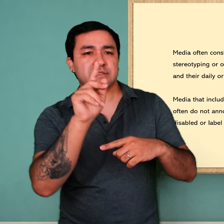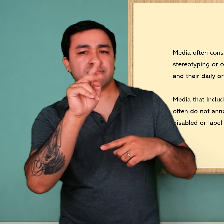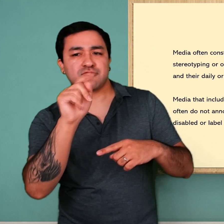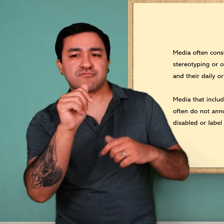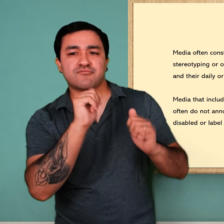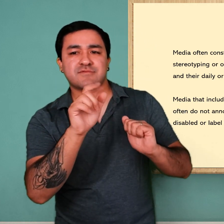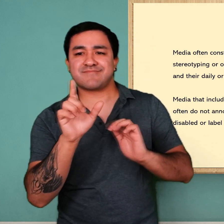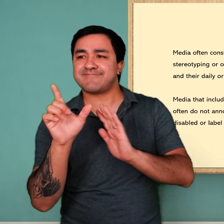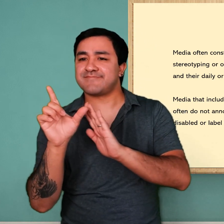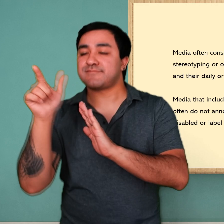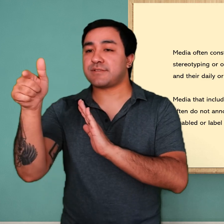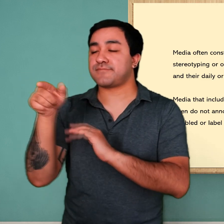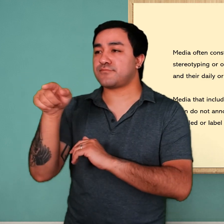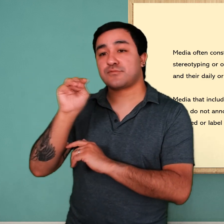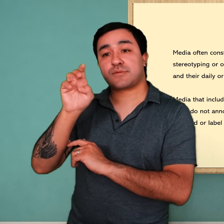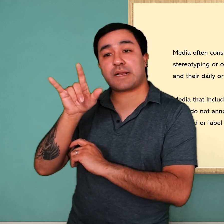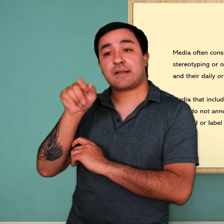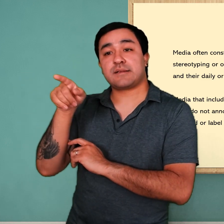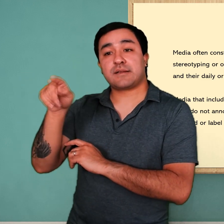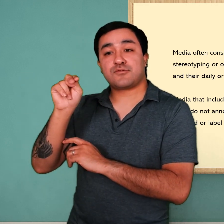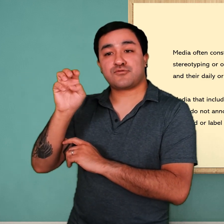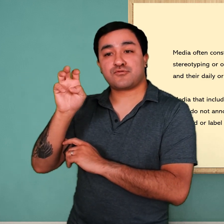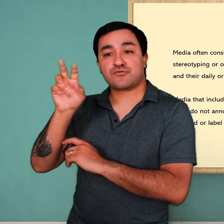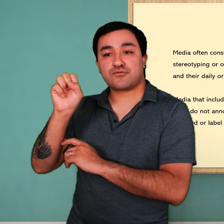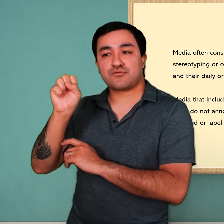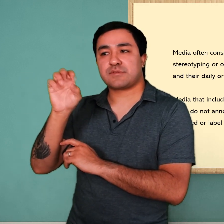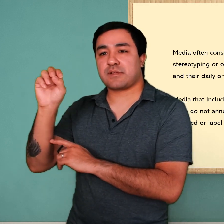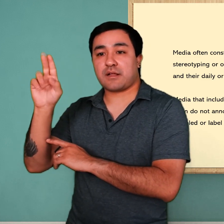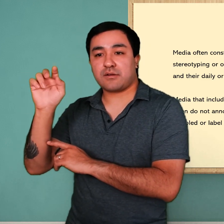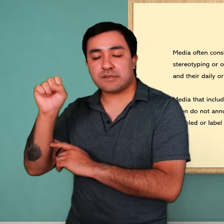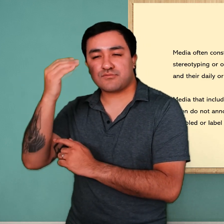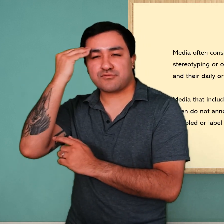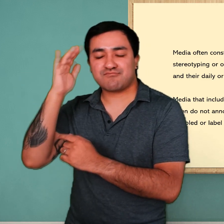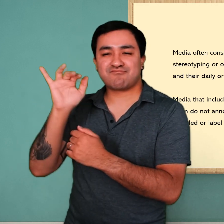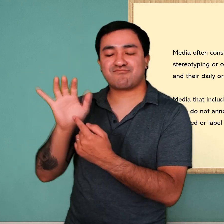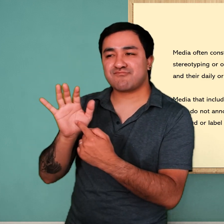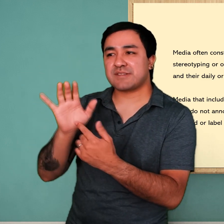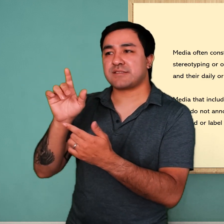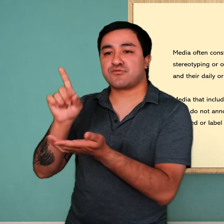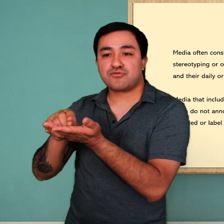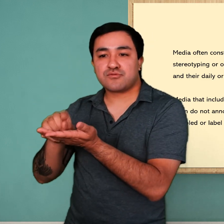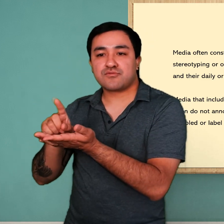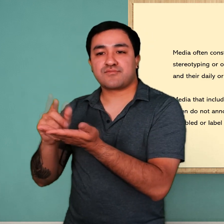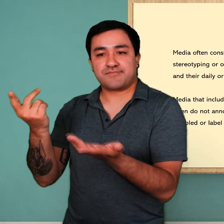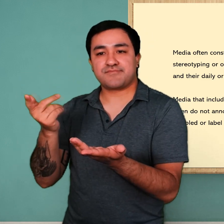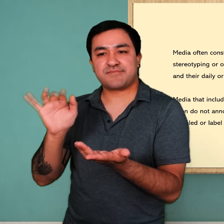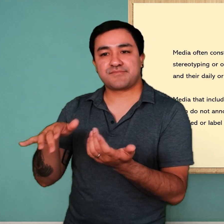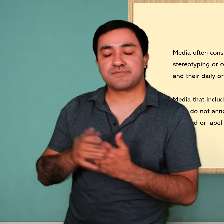and print media, those that tell stories. Then we will look at media in terms of news outlets.